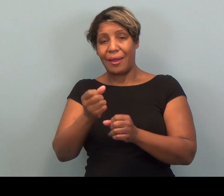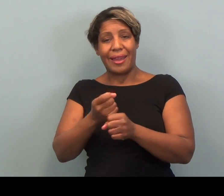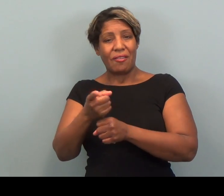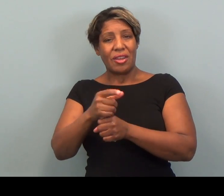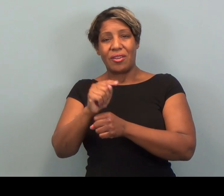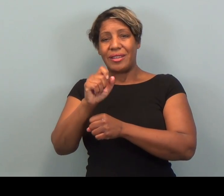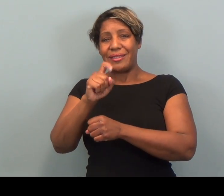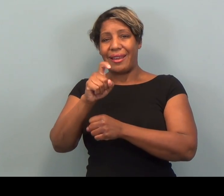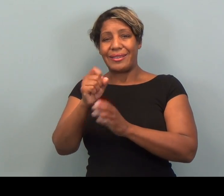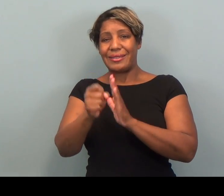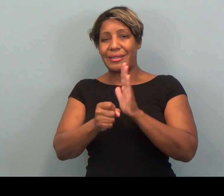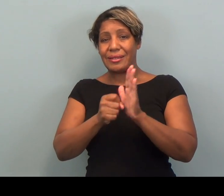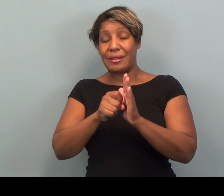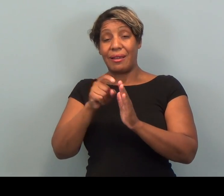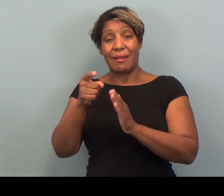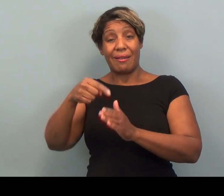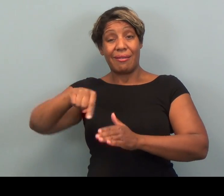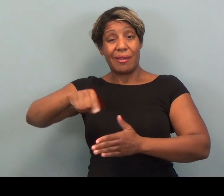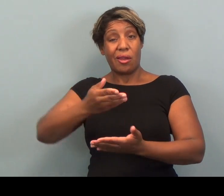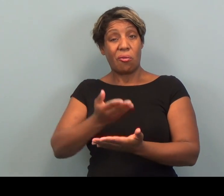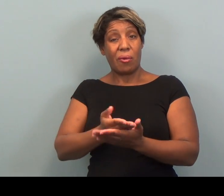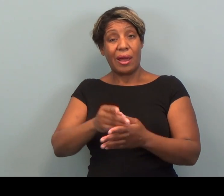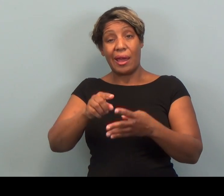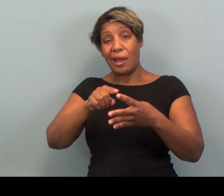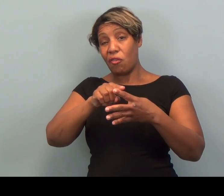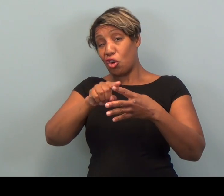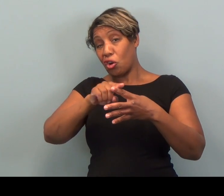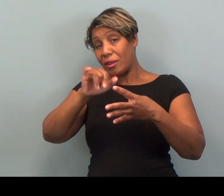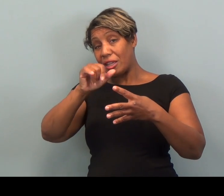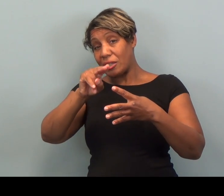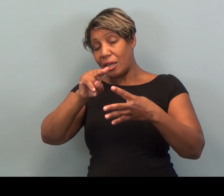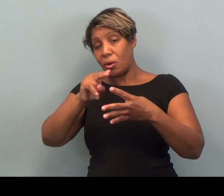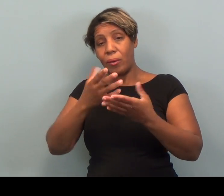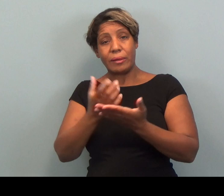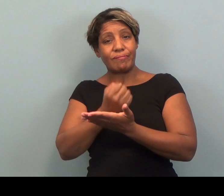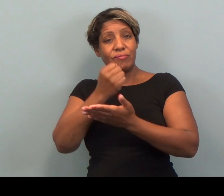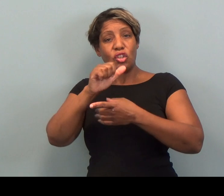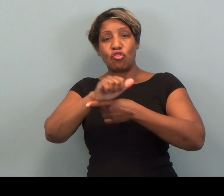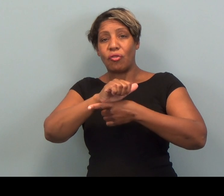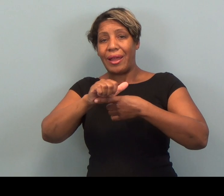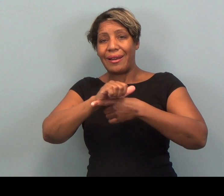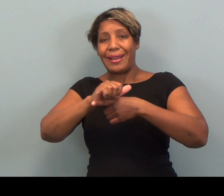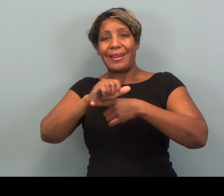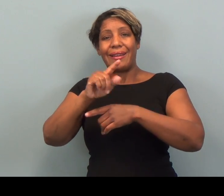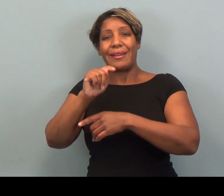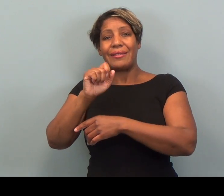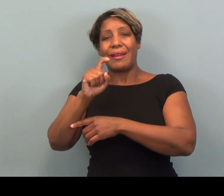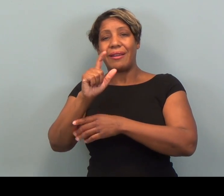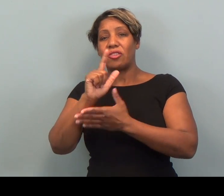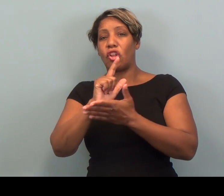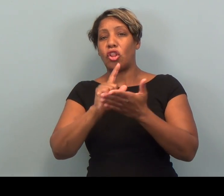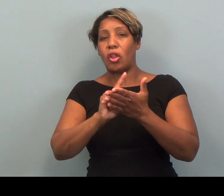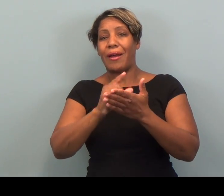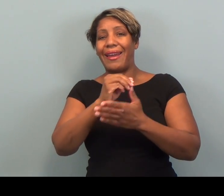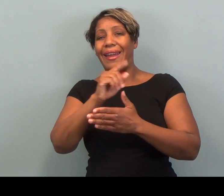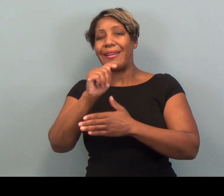They come in early in January and start training In tax law and tax site procedures.